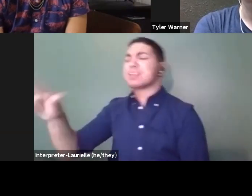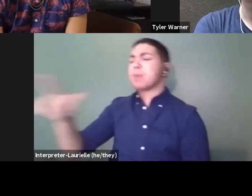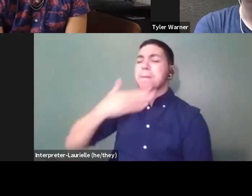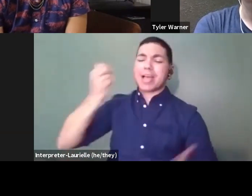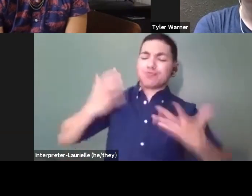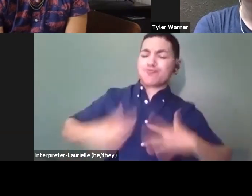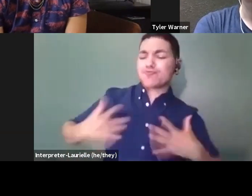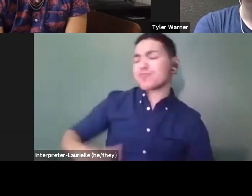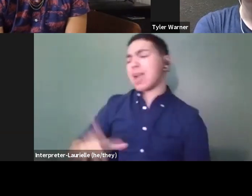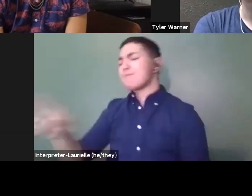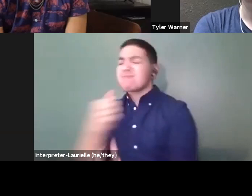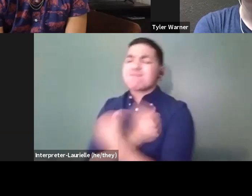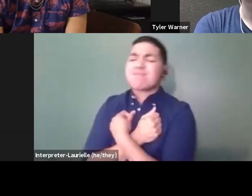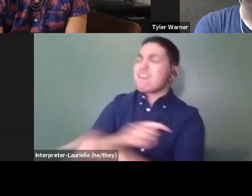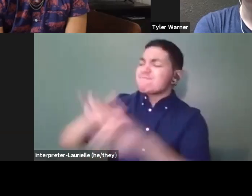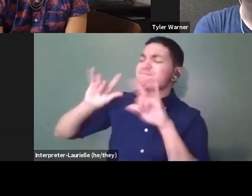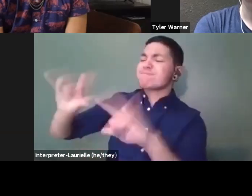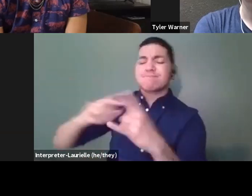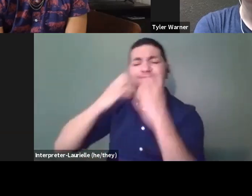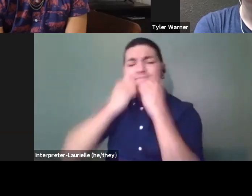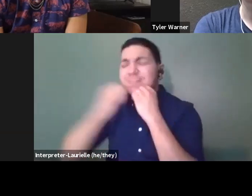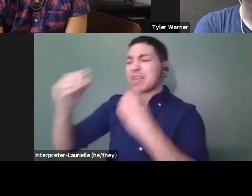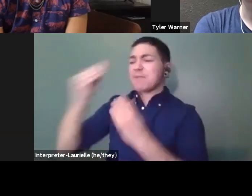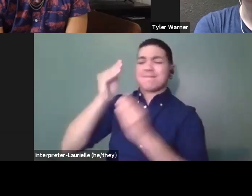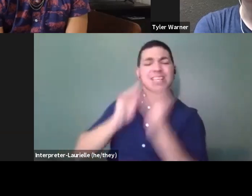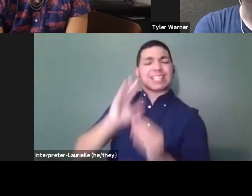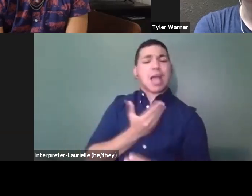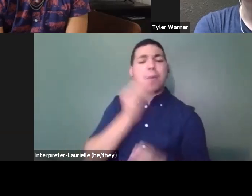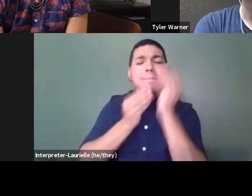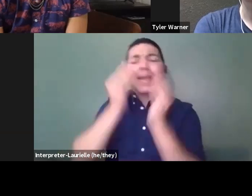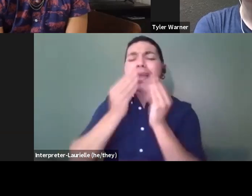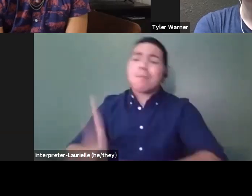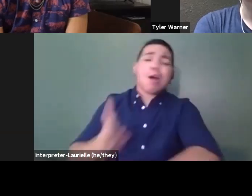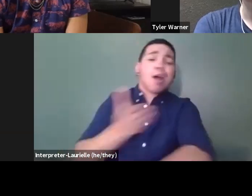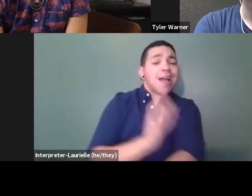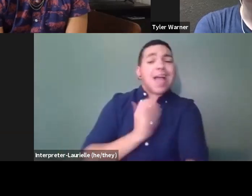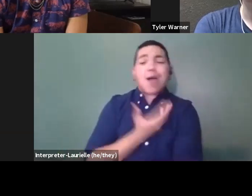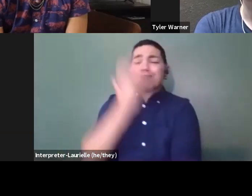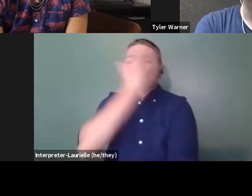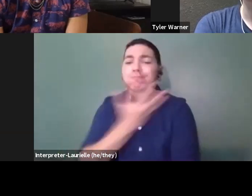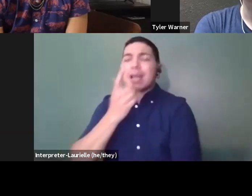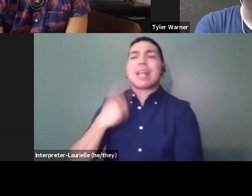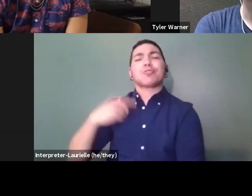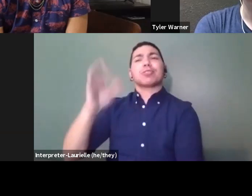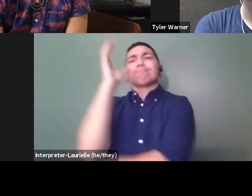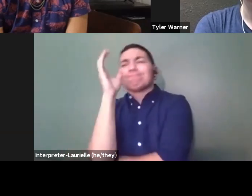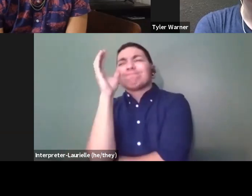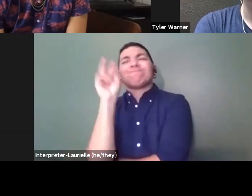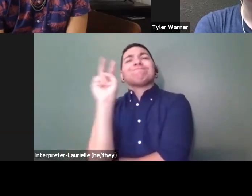for them and being there for them when they need to be. Thanks, Iden.